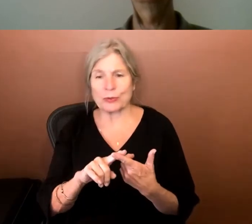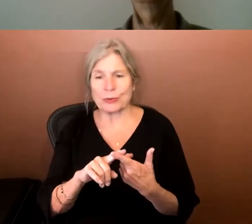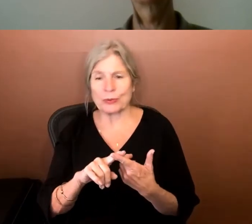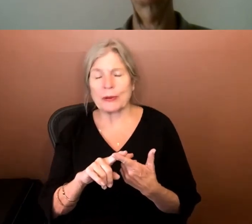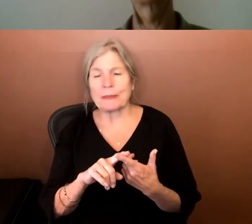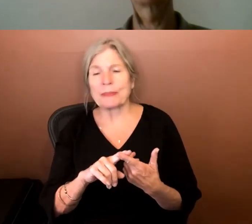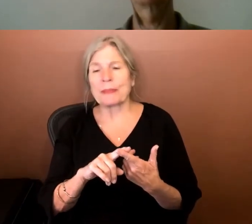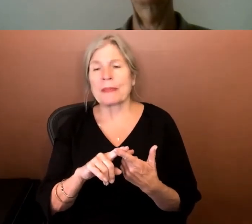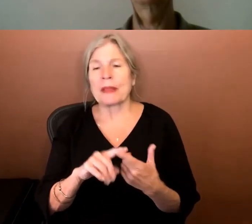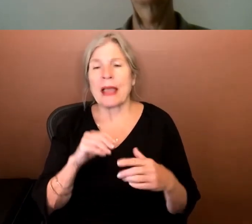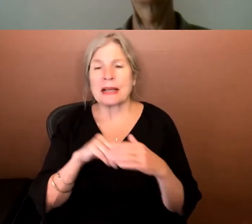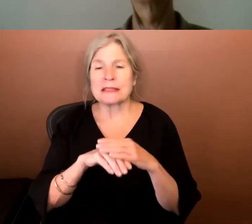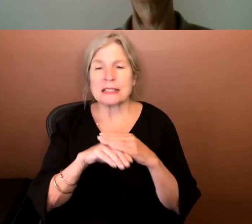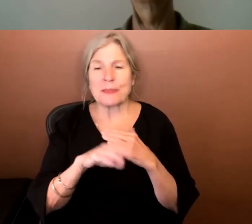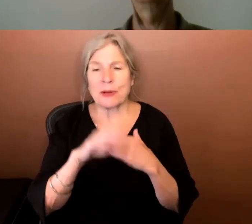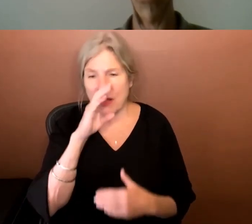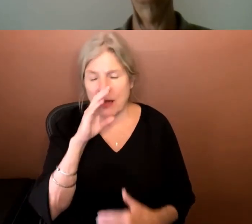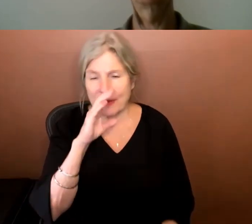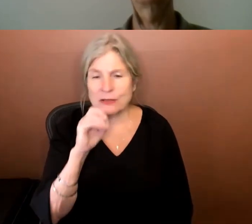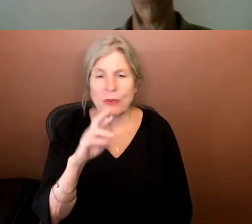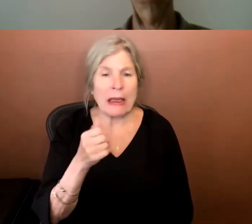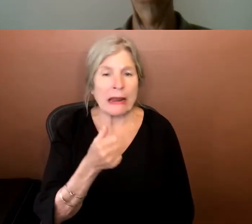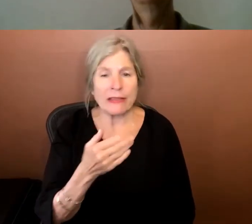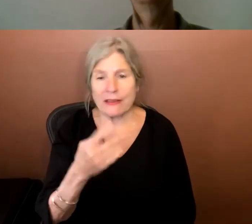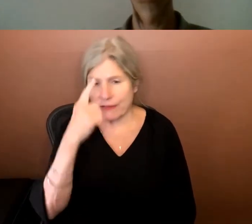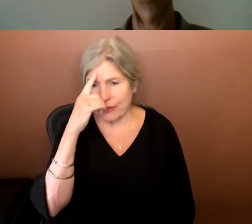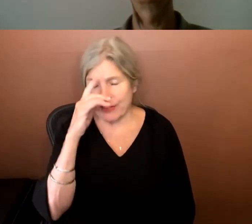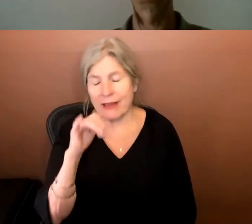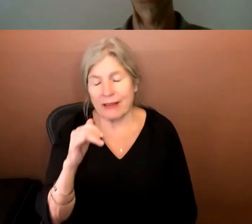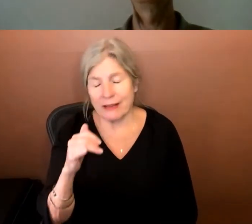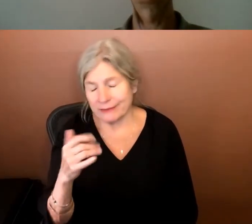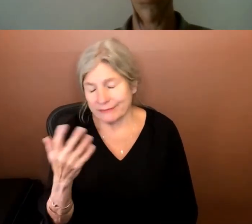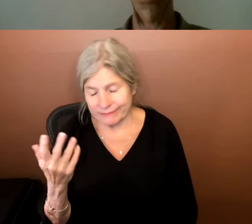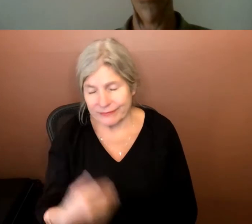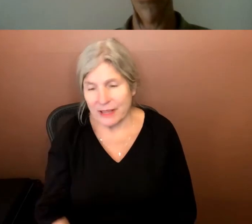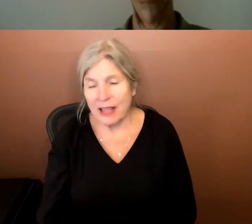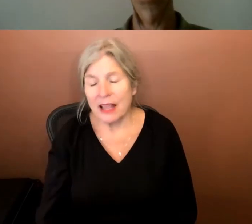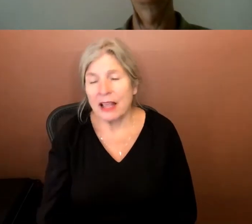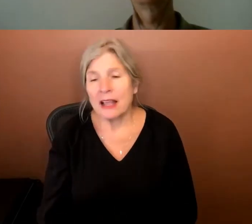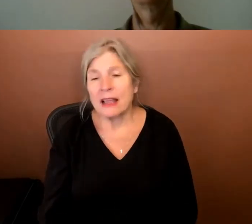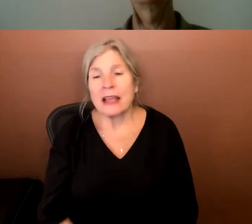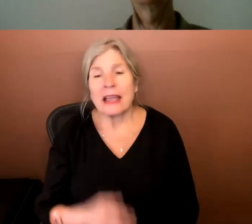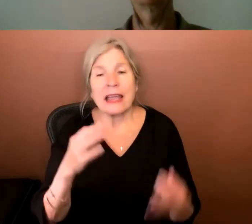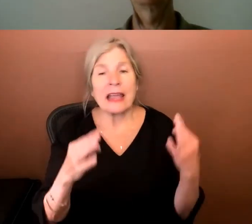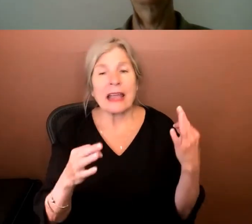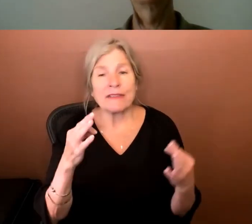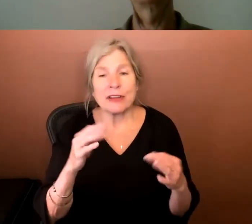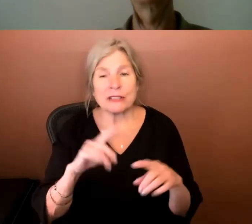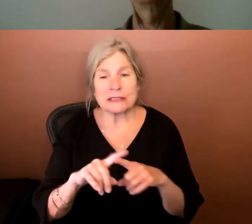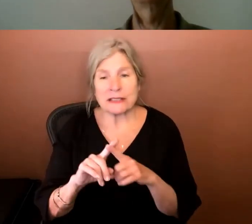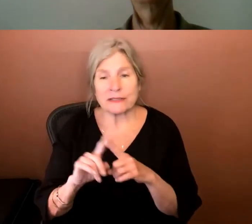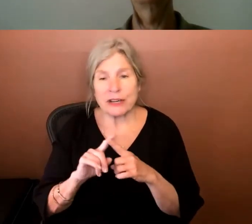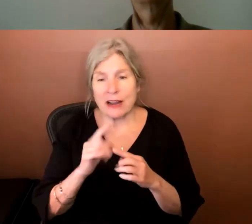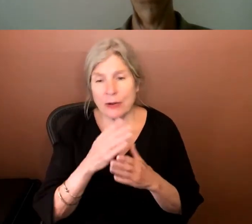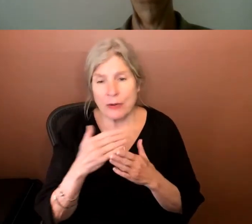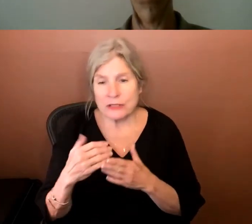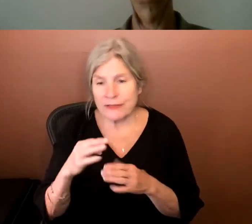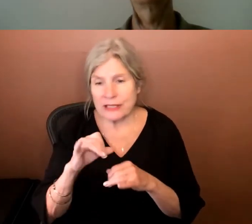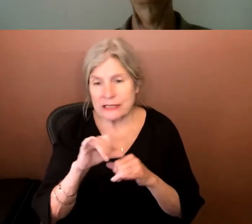accessible comics or anything for that matter. In that, if there are different components of the system, agents of the system, if